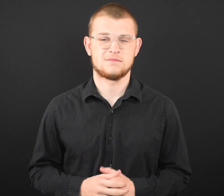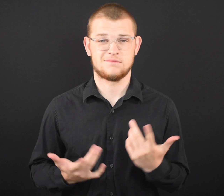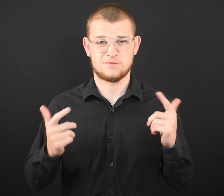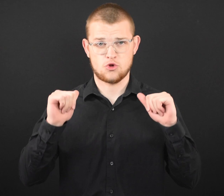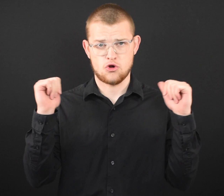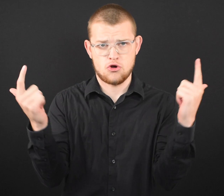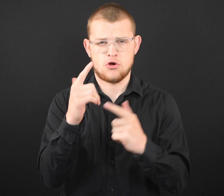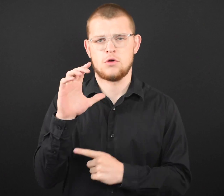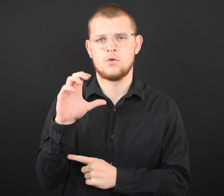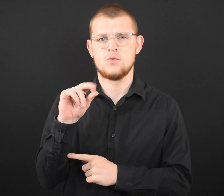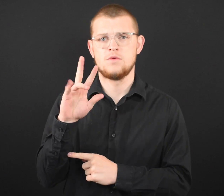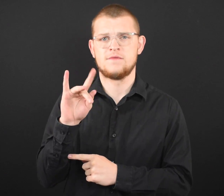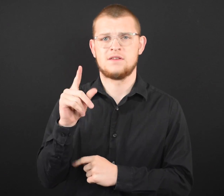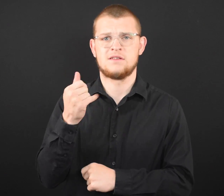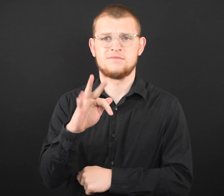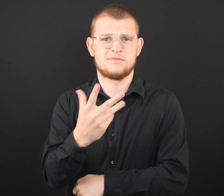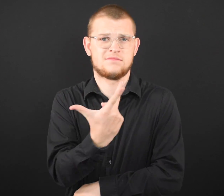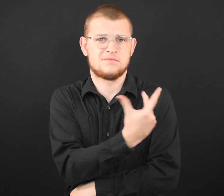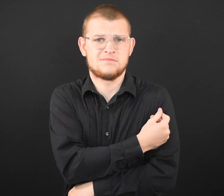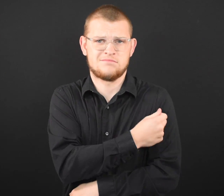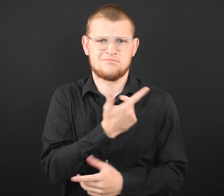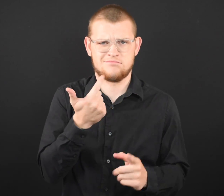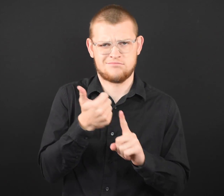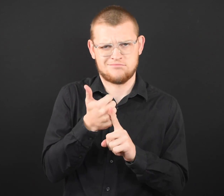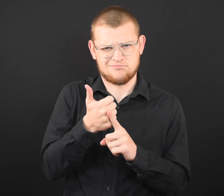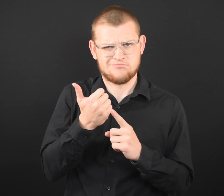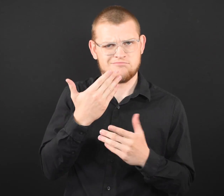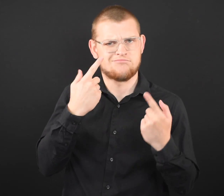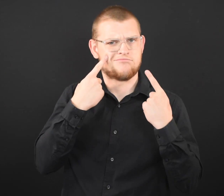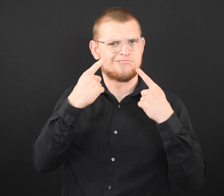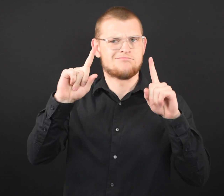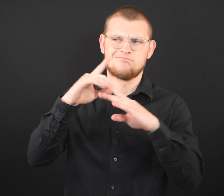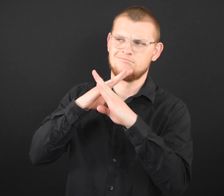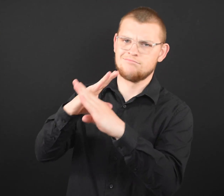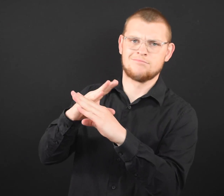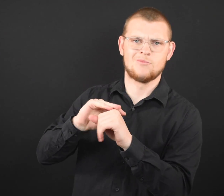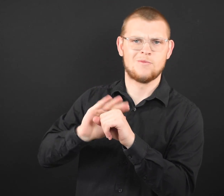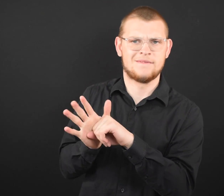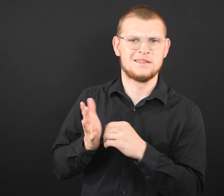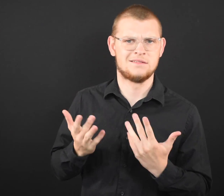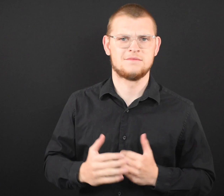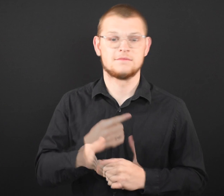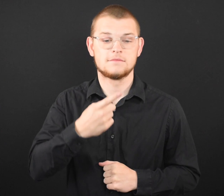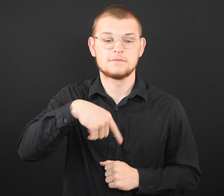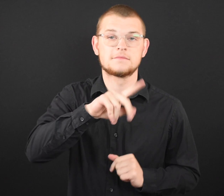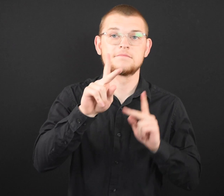There are not recommendations for certain populations (e.g., older people or people